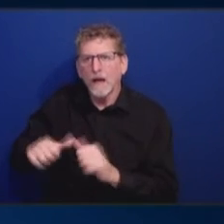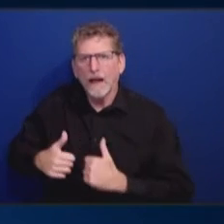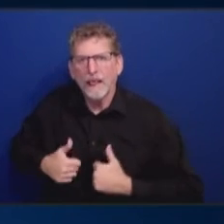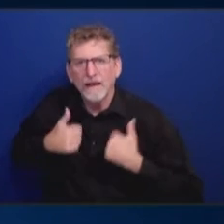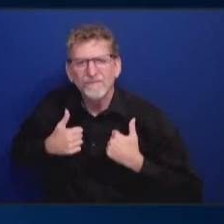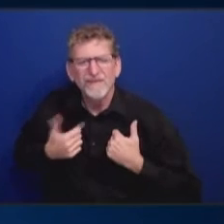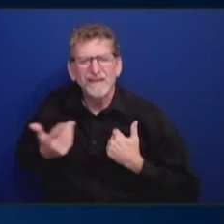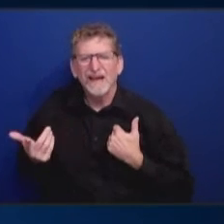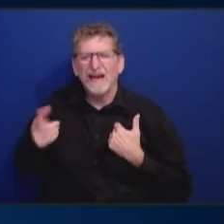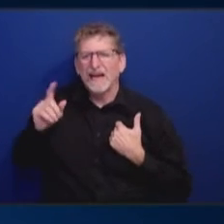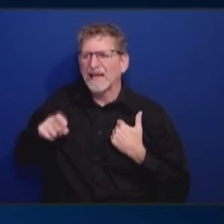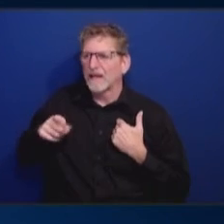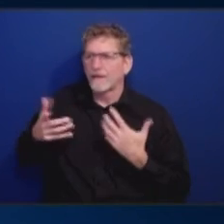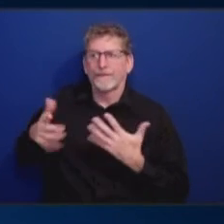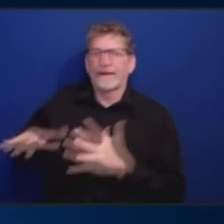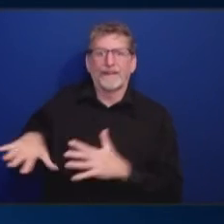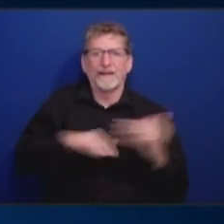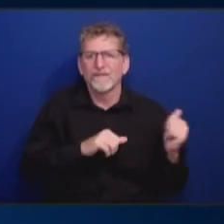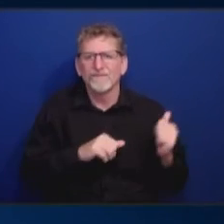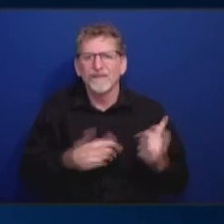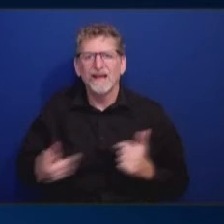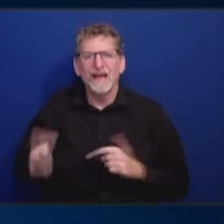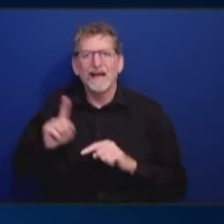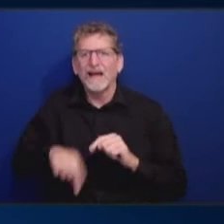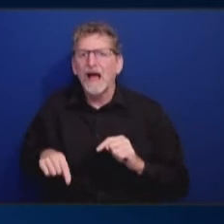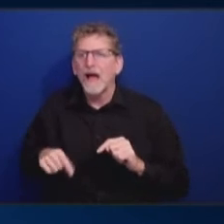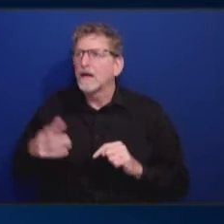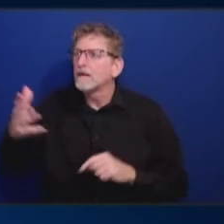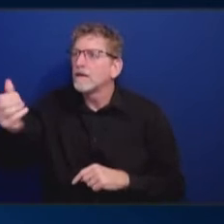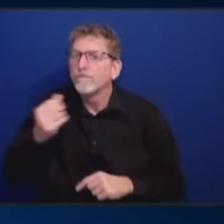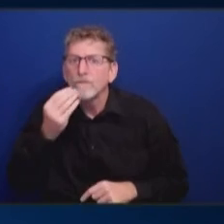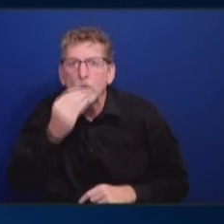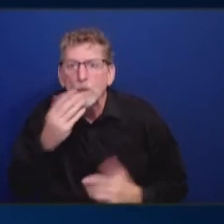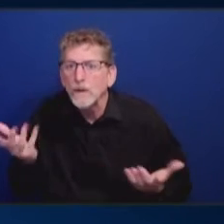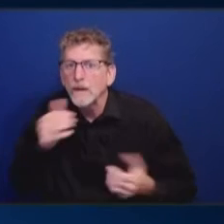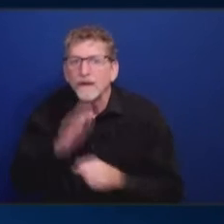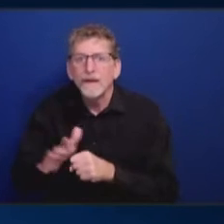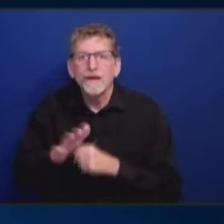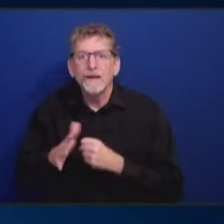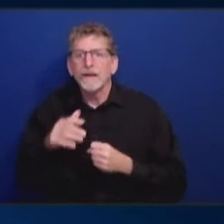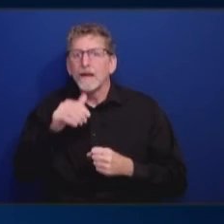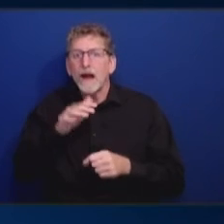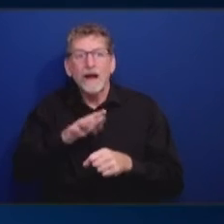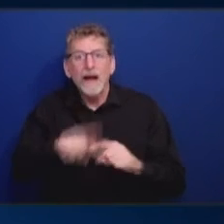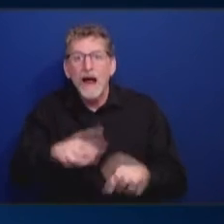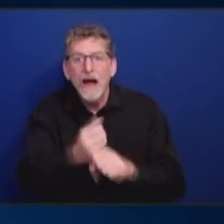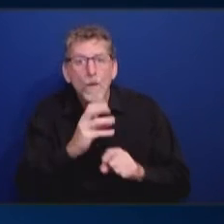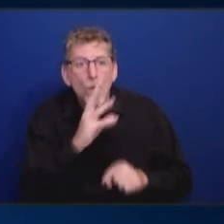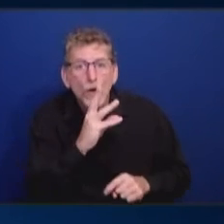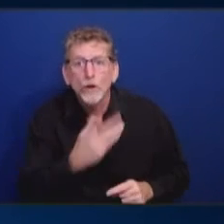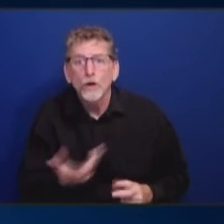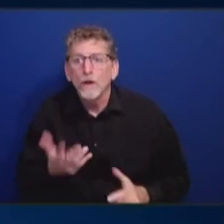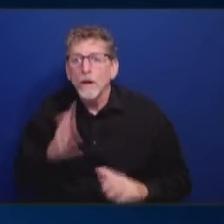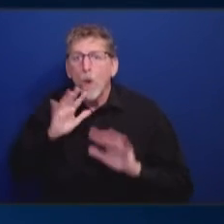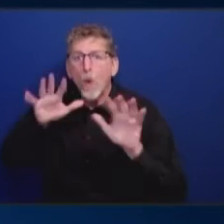Threats to water and food supplies, sea level rise, making land unable to be cultivated